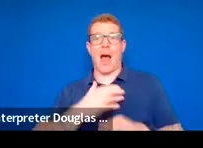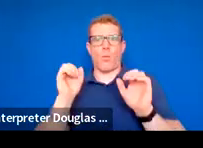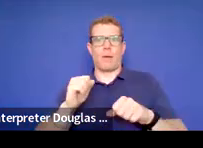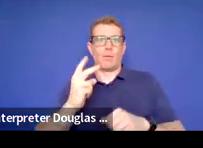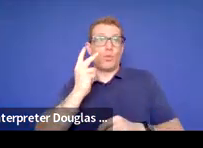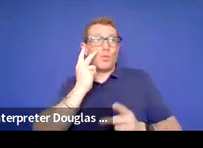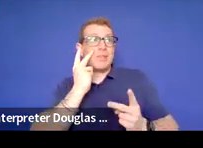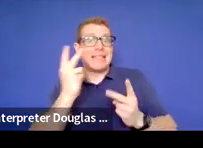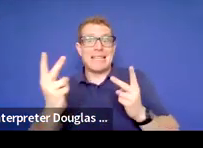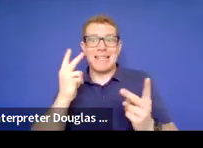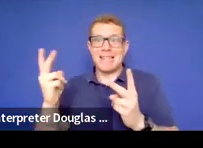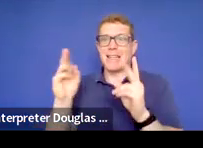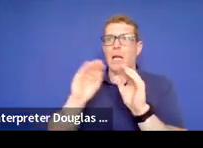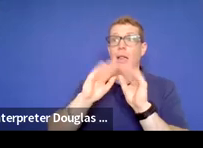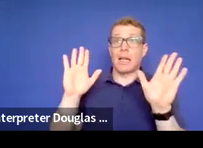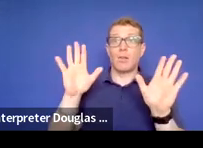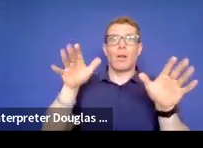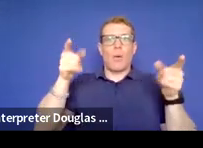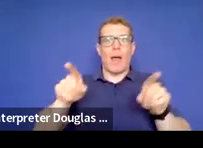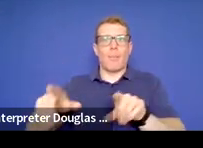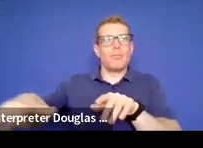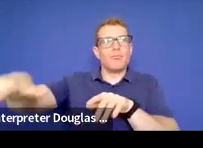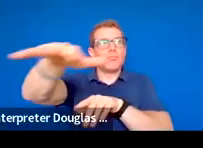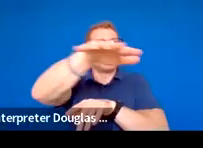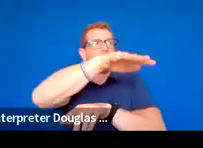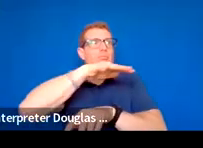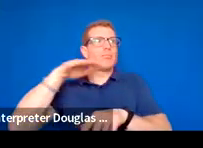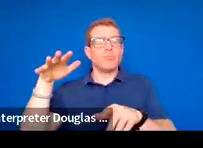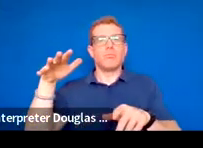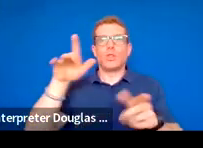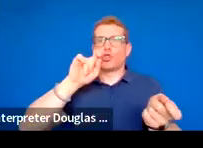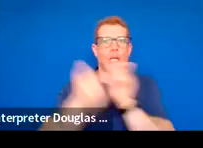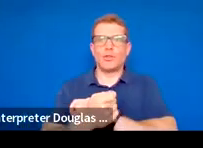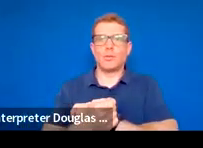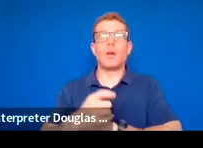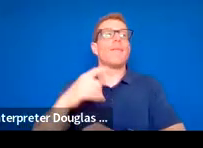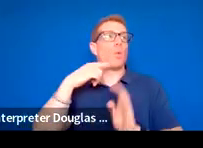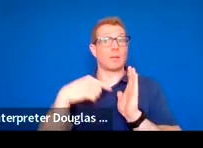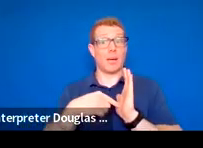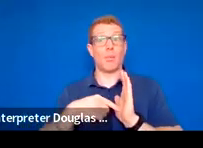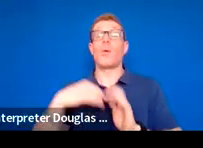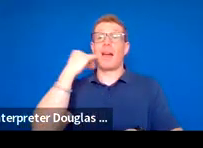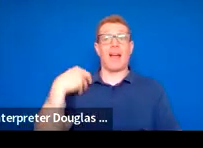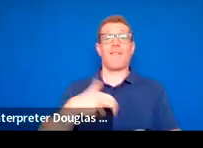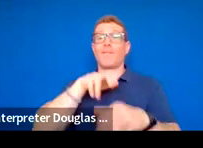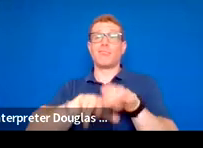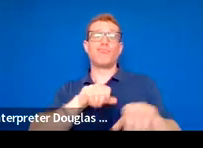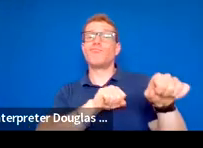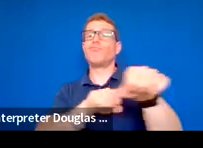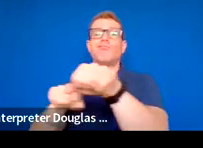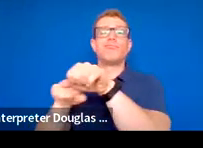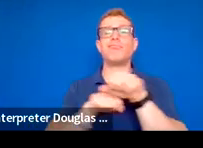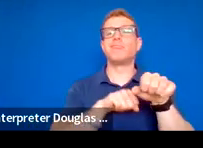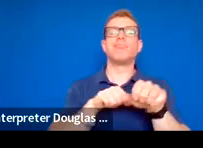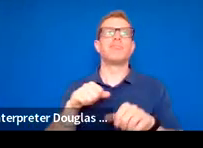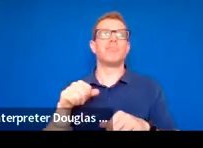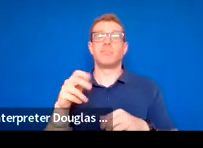So that car may be coming up on him on the side and he doesn't really see it very well until it's too close.